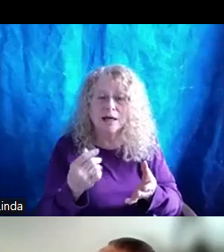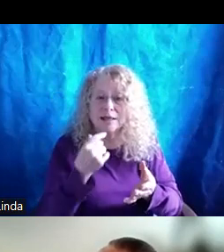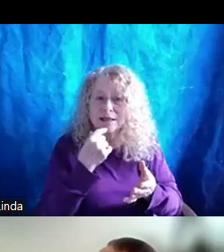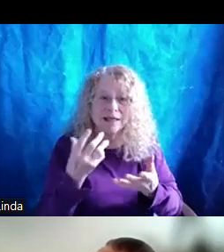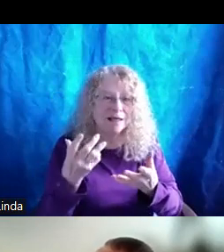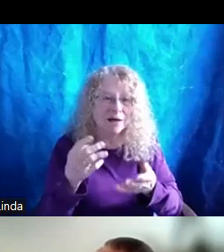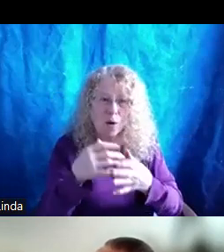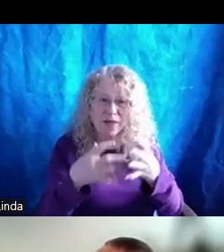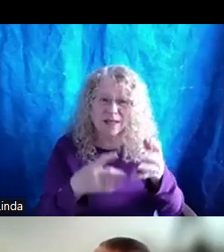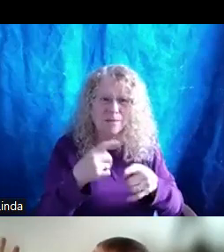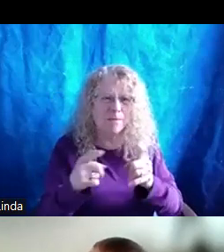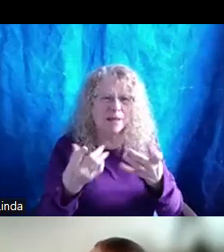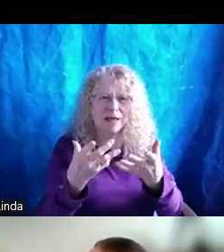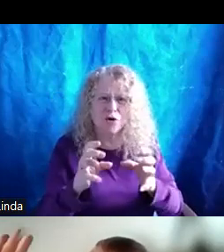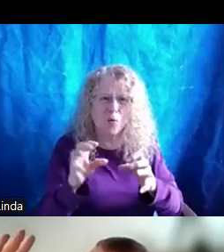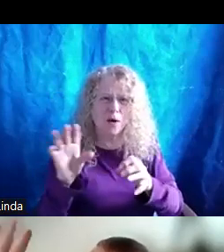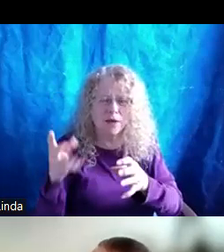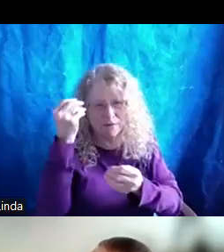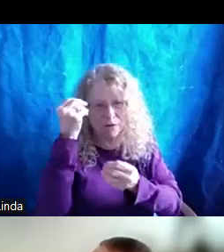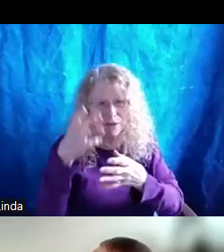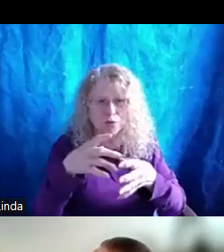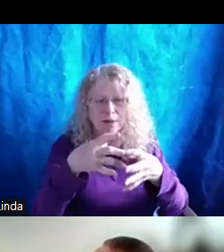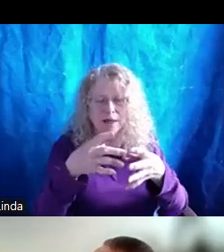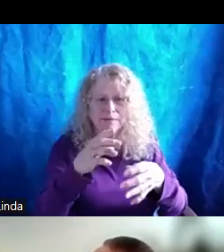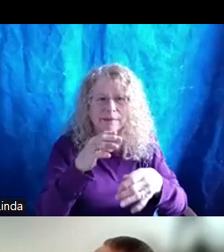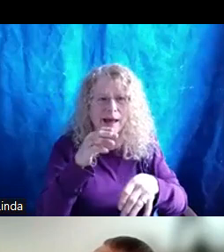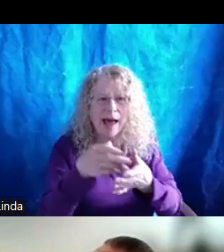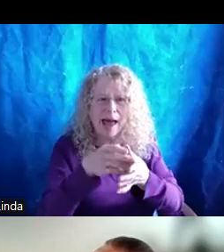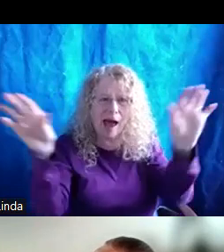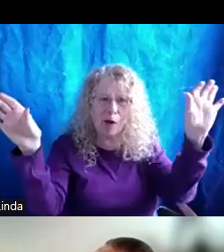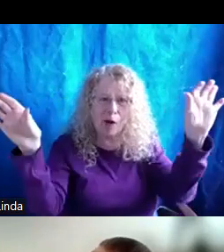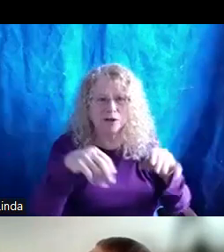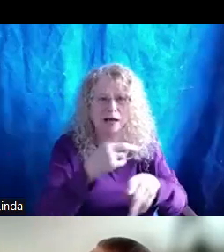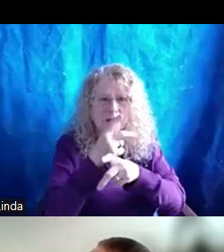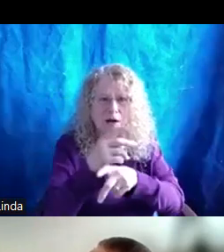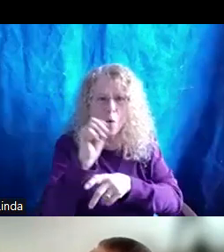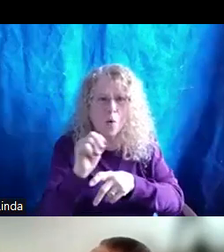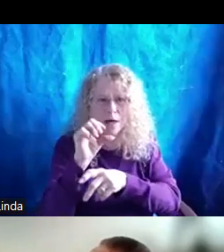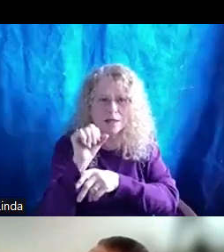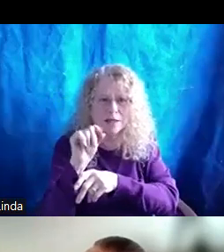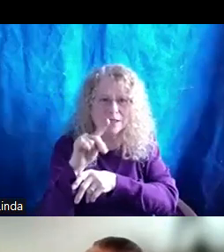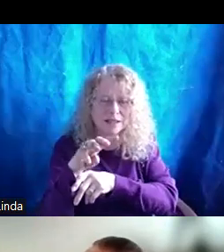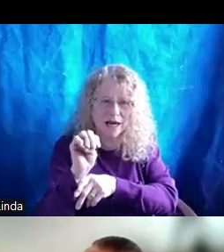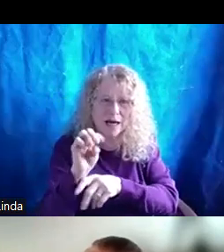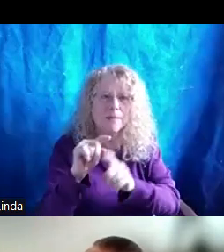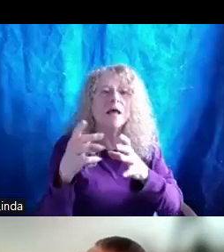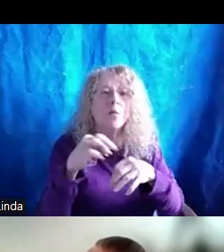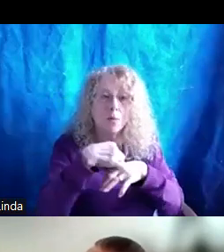BE ON THE PUBLIC FACING, LIKE FIND CHILDCARE OREGON SITE, BUT THEY DO WANT TO HAVE REFERRALS GIVEN OUT THROUGH 211 INFO.